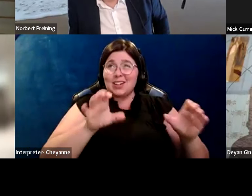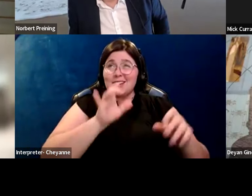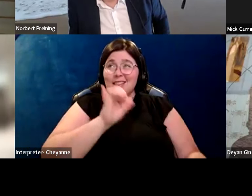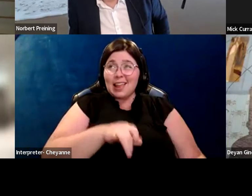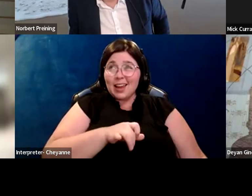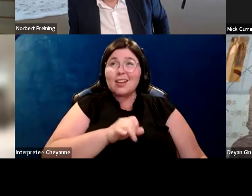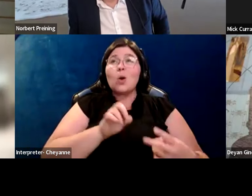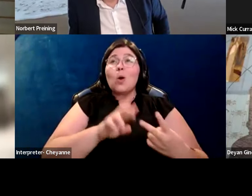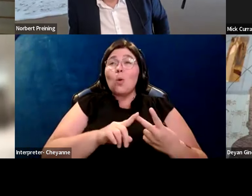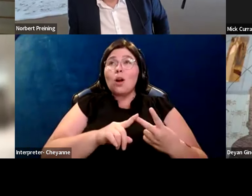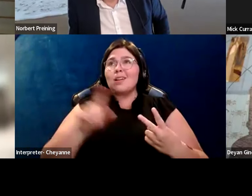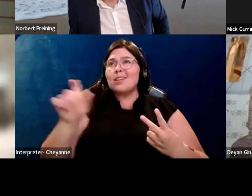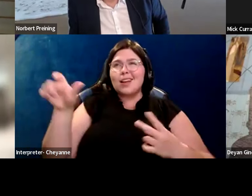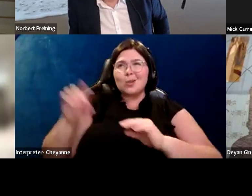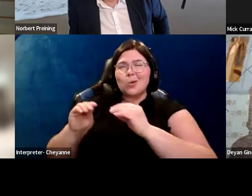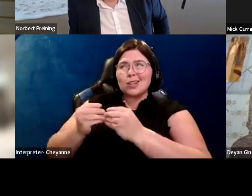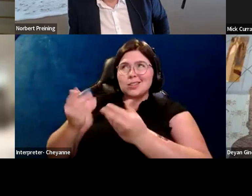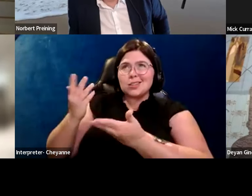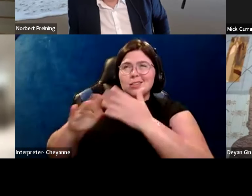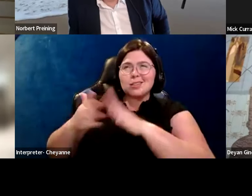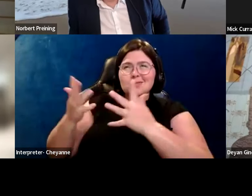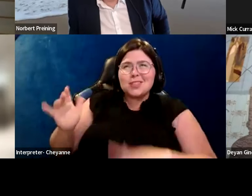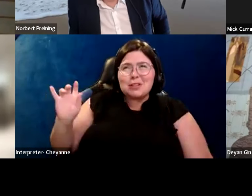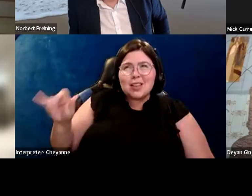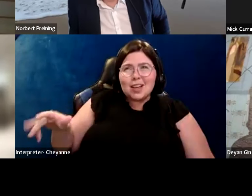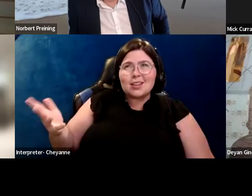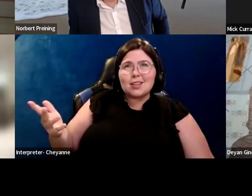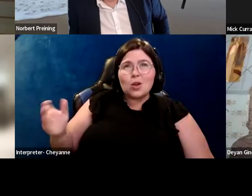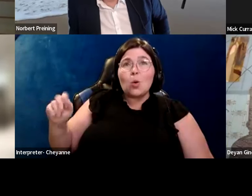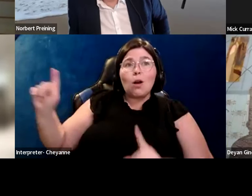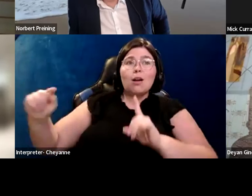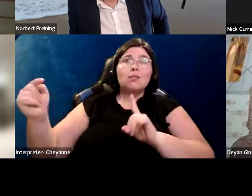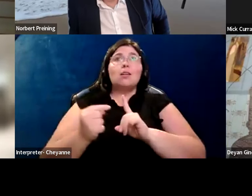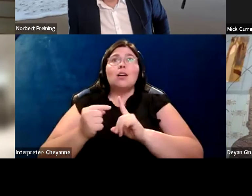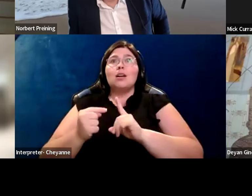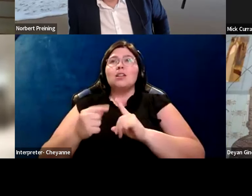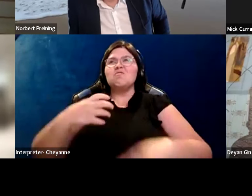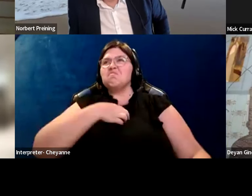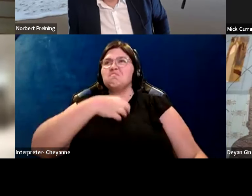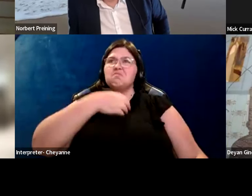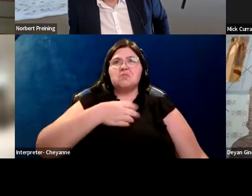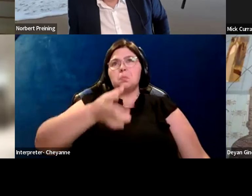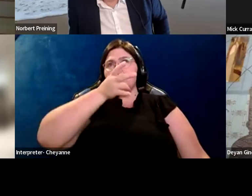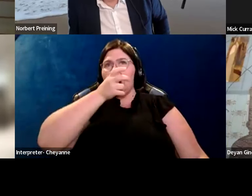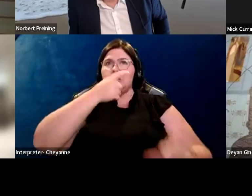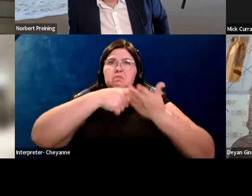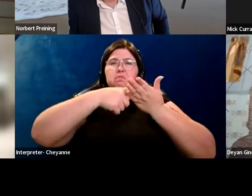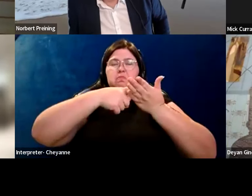or by another organization. Or that they come to us with a lot of complaints and bugs